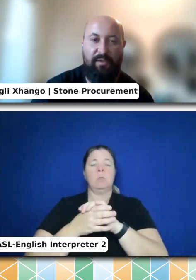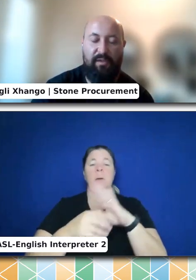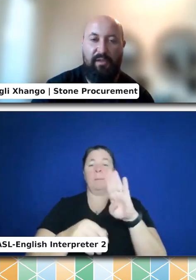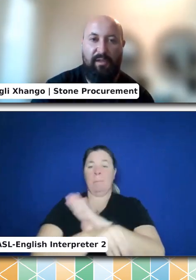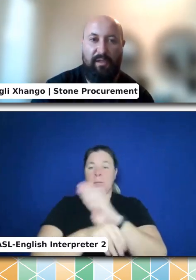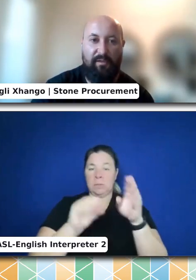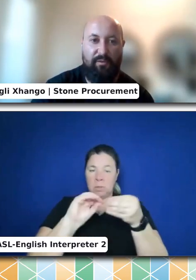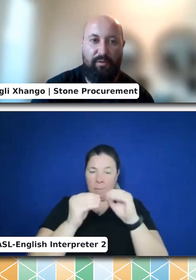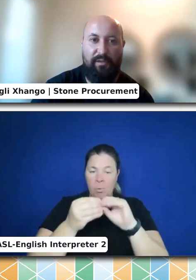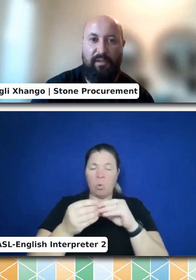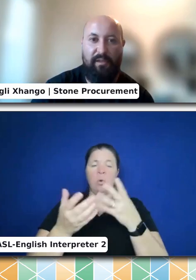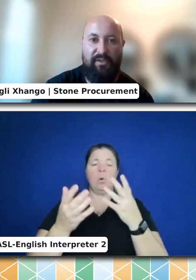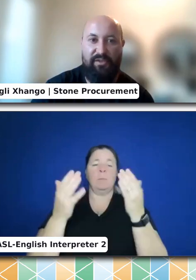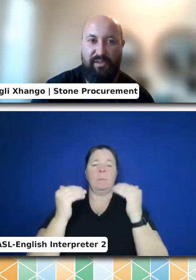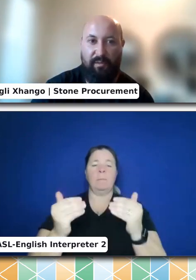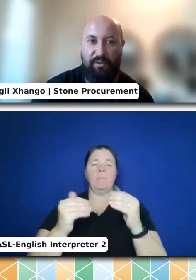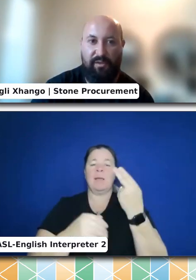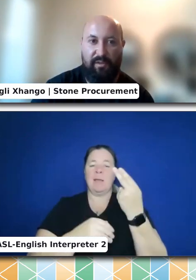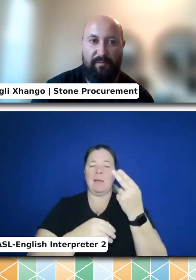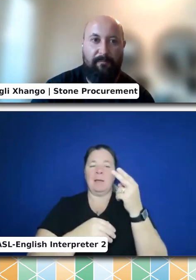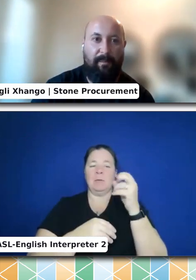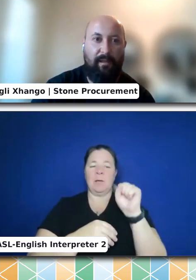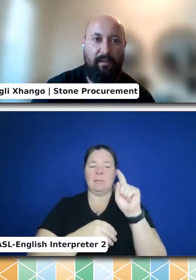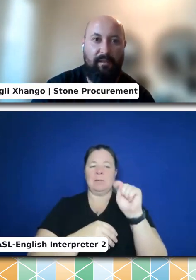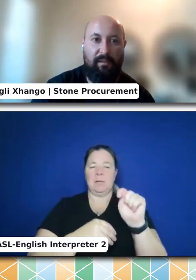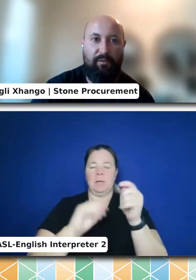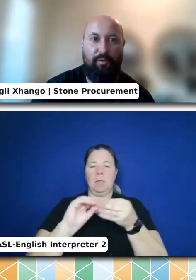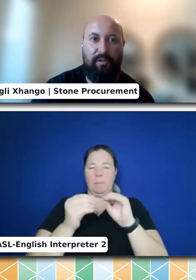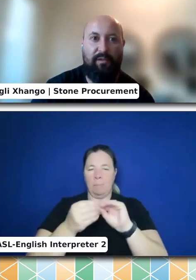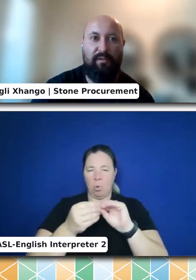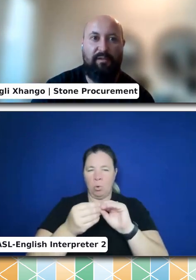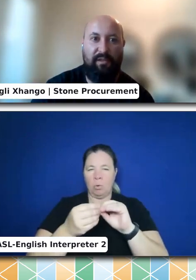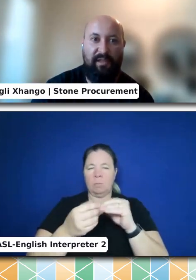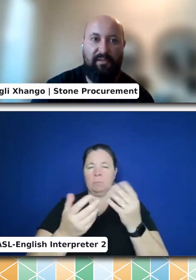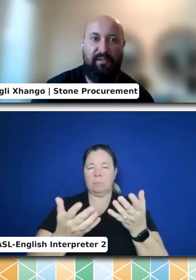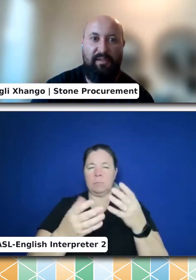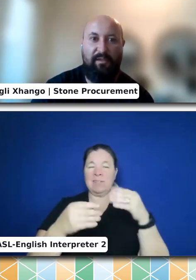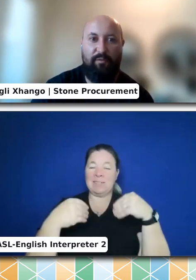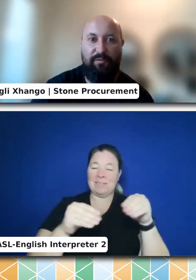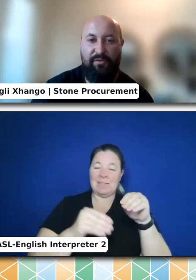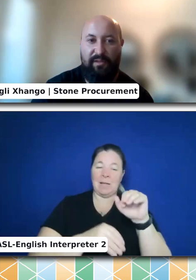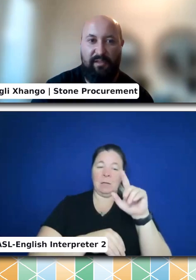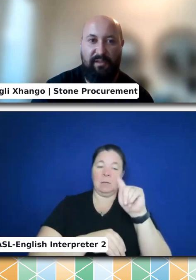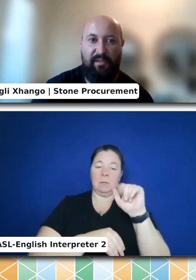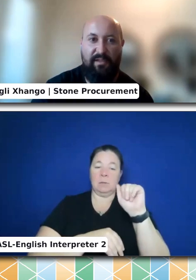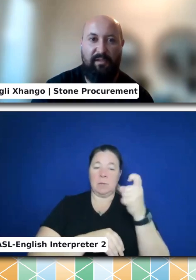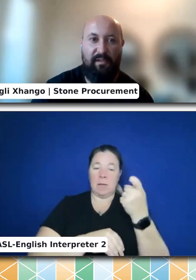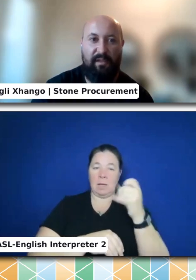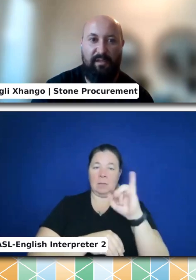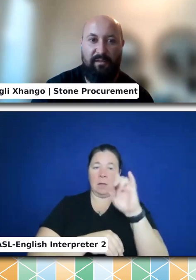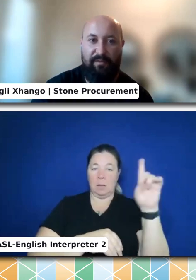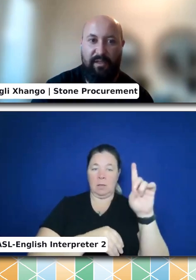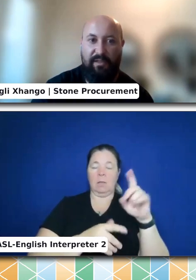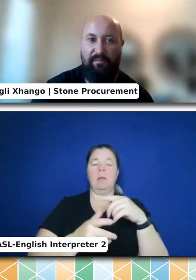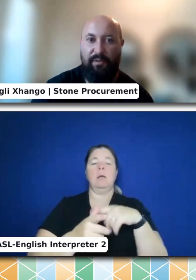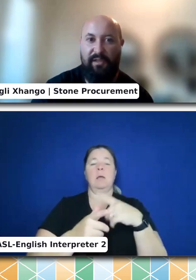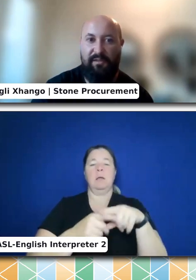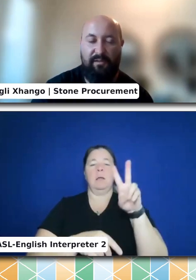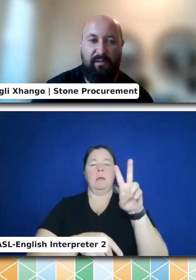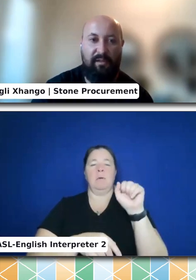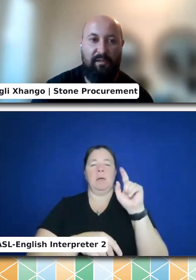And your, uh, HST number. Your sales tax ID or regional tax ID, and then, uh, VAT if you guys.